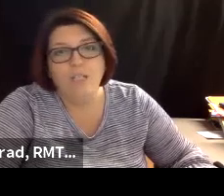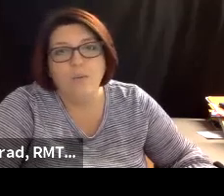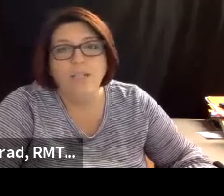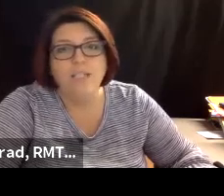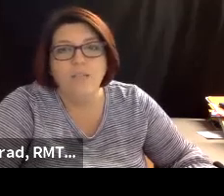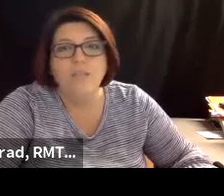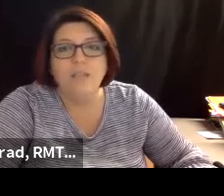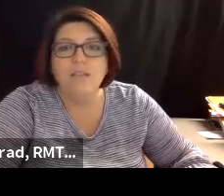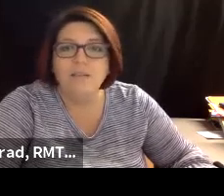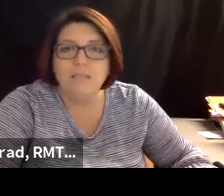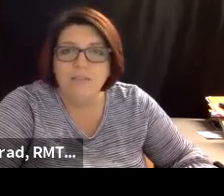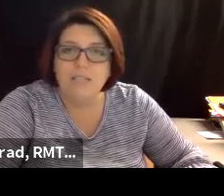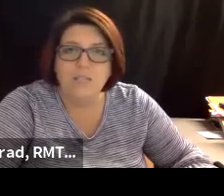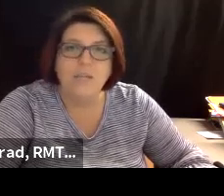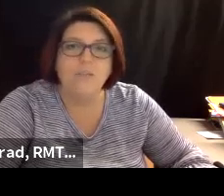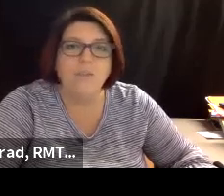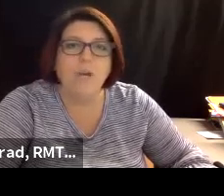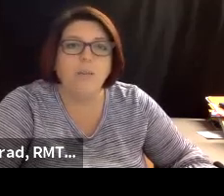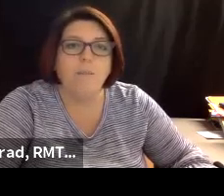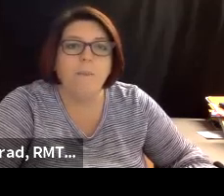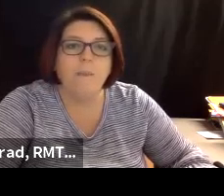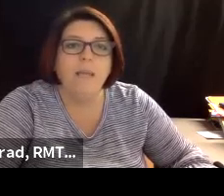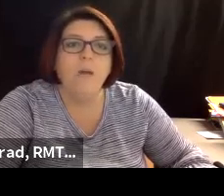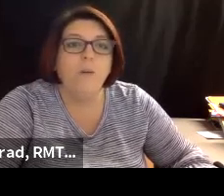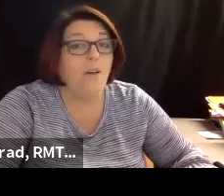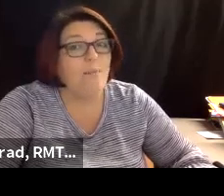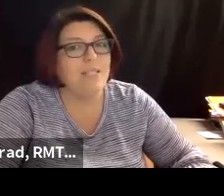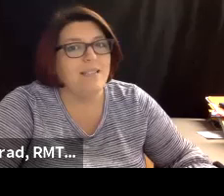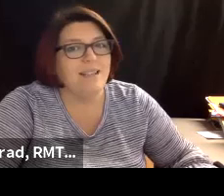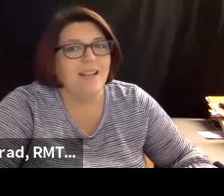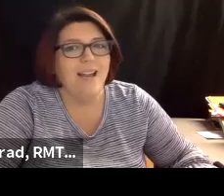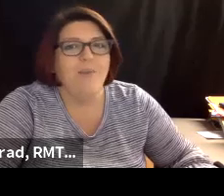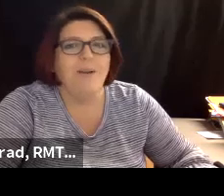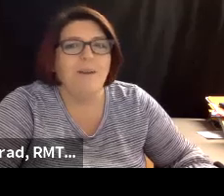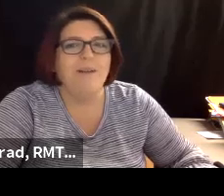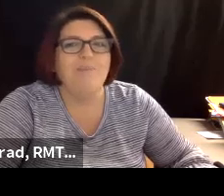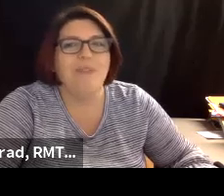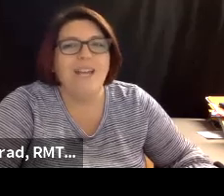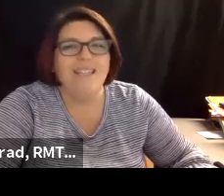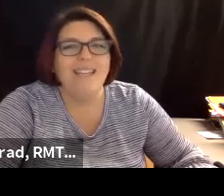to our continued self-assessment of the work. With all that business done, I want to welcome Brent.